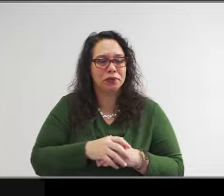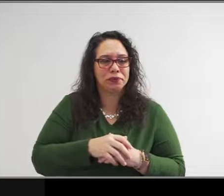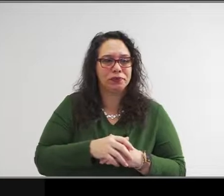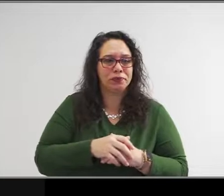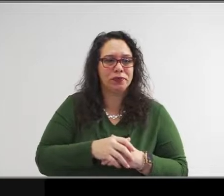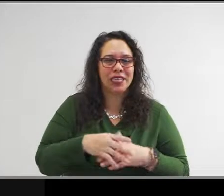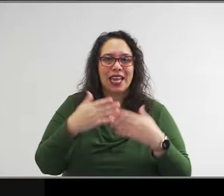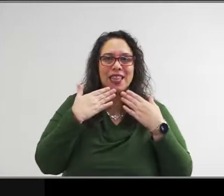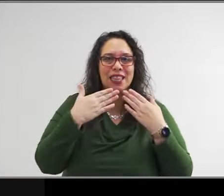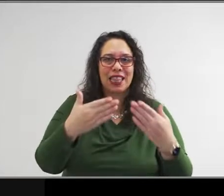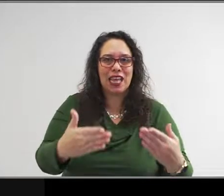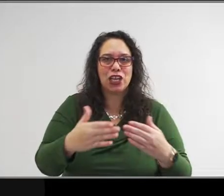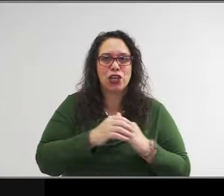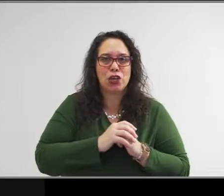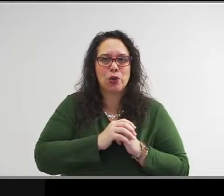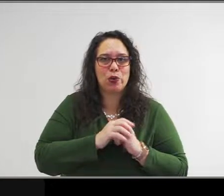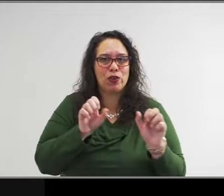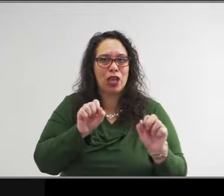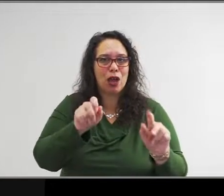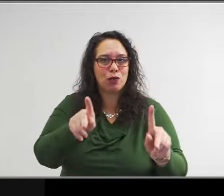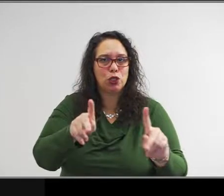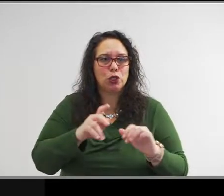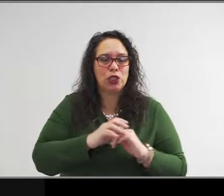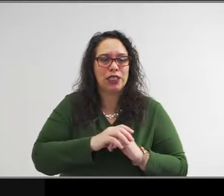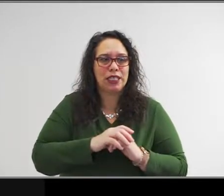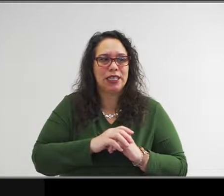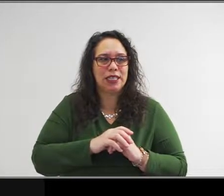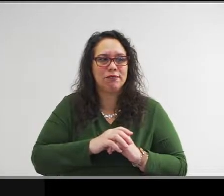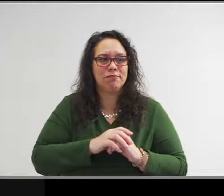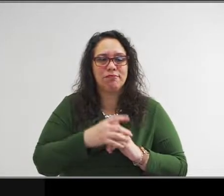Thank you for the opportunity to tell our story.